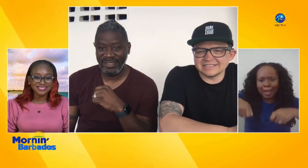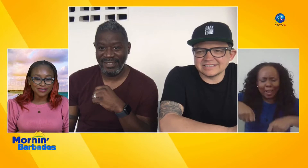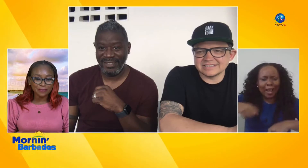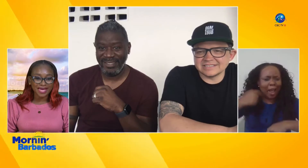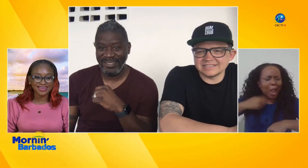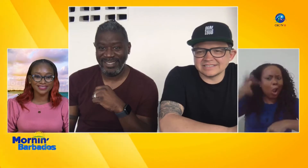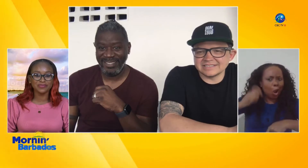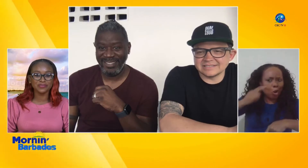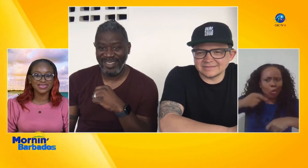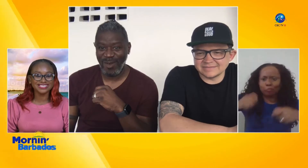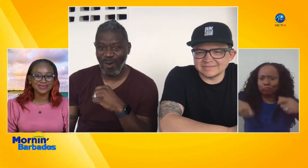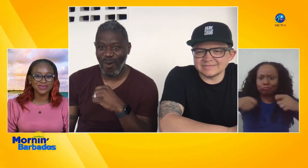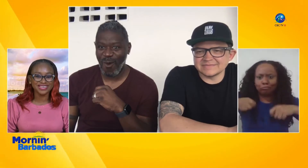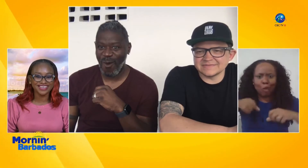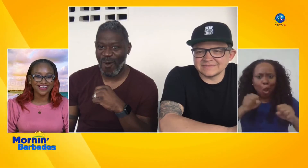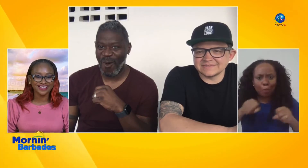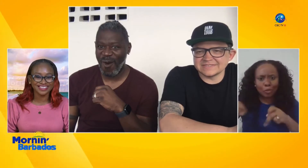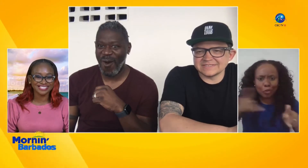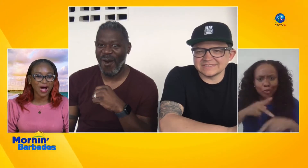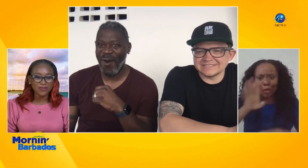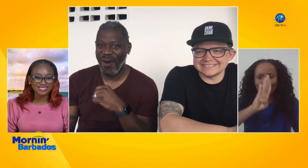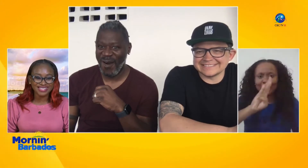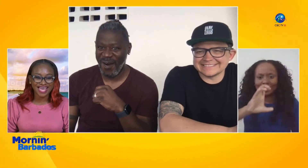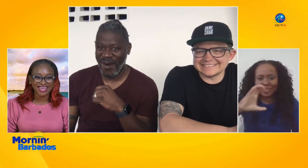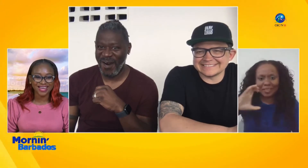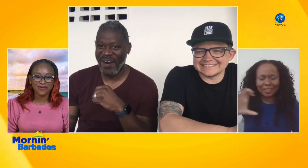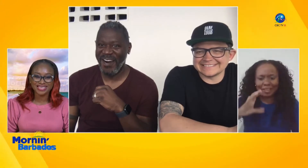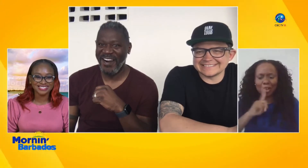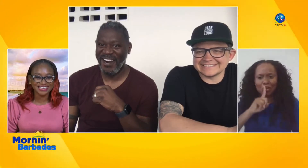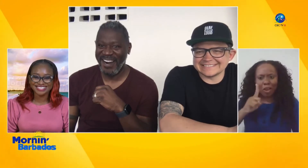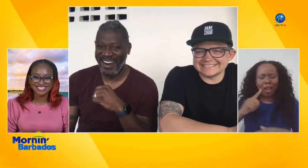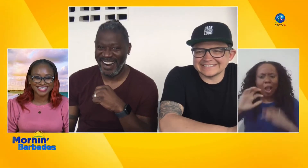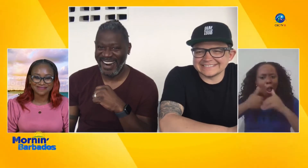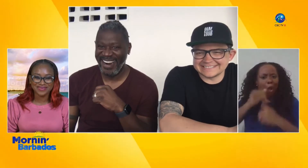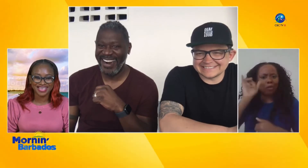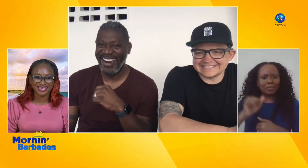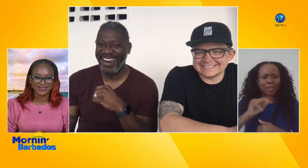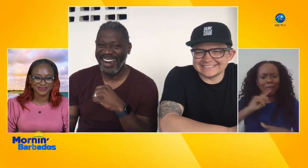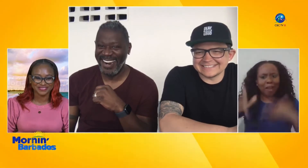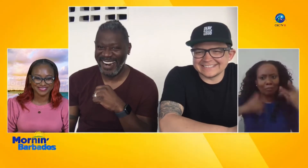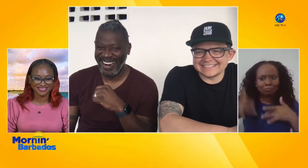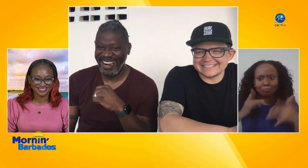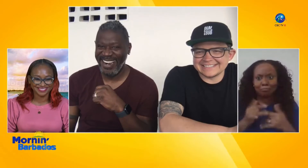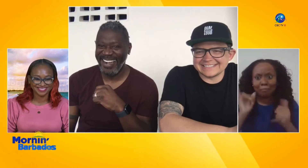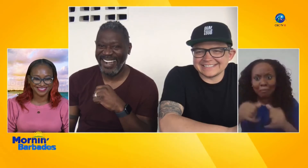steel pan at the Barbados community college how was that how excited did it make you